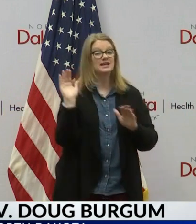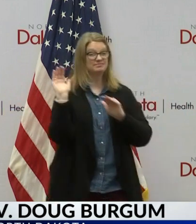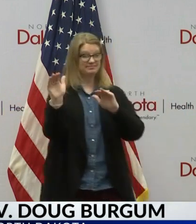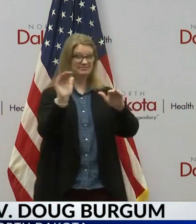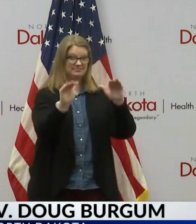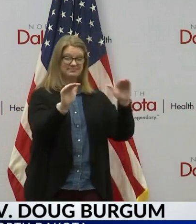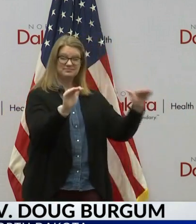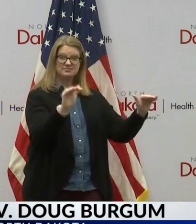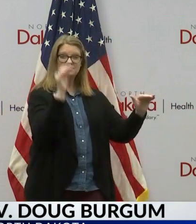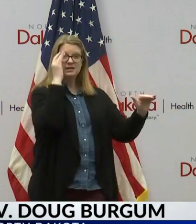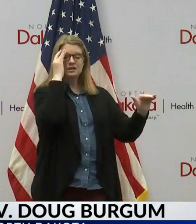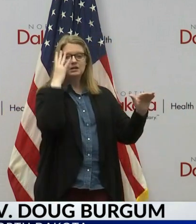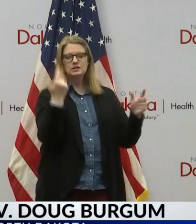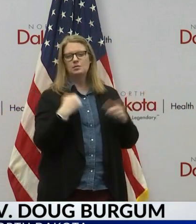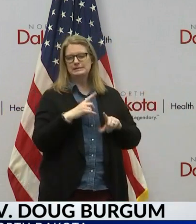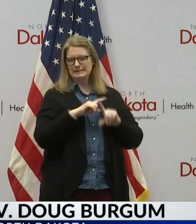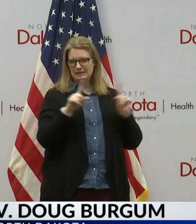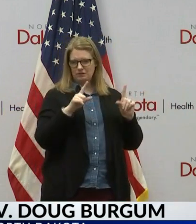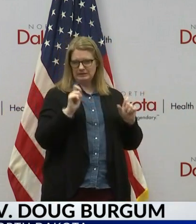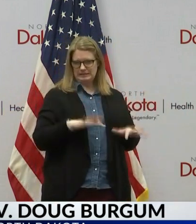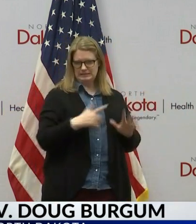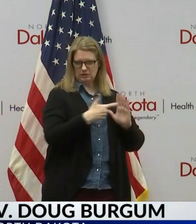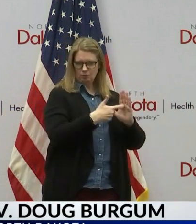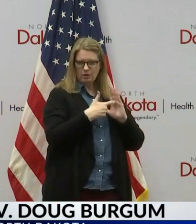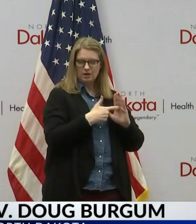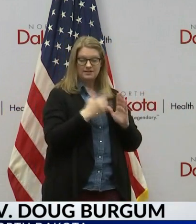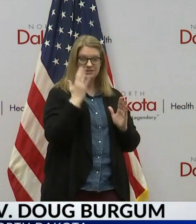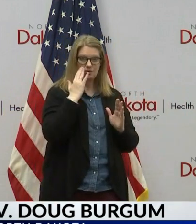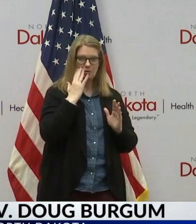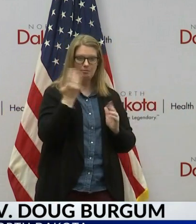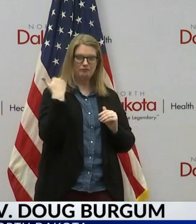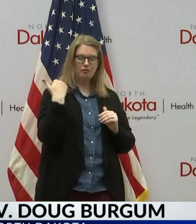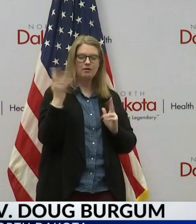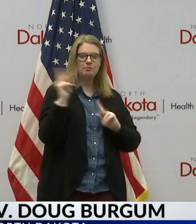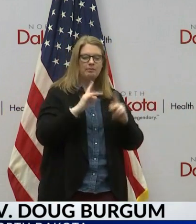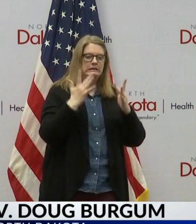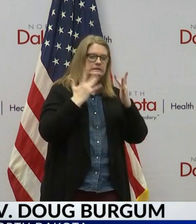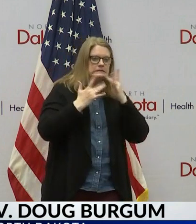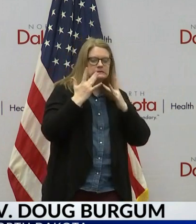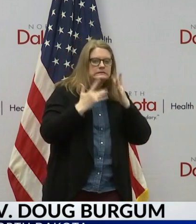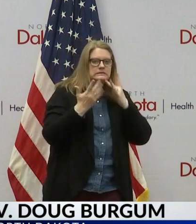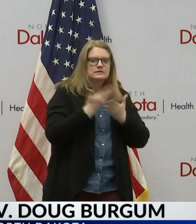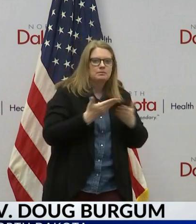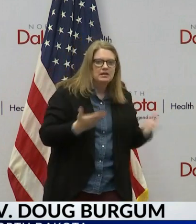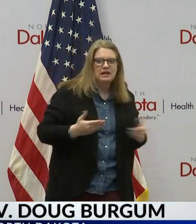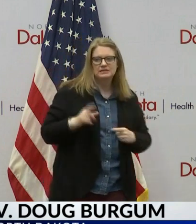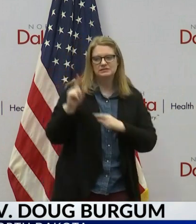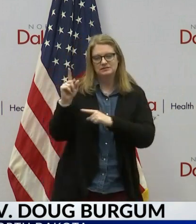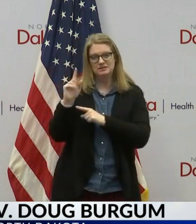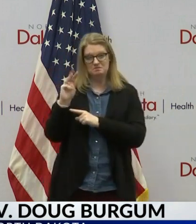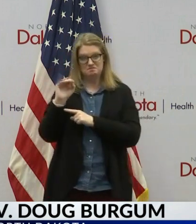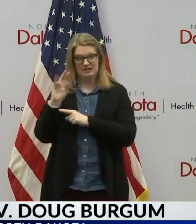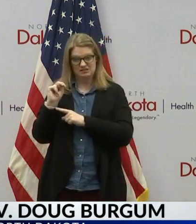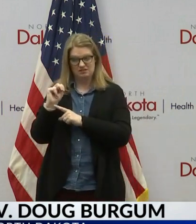WORK IS WITH BROADER TESTING. I WANT TO MAKE CLEAR THAT